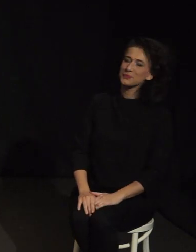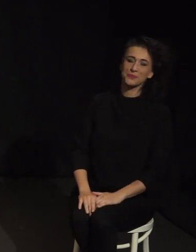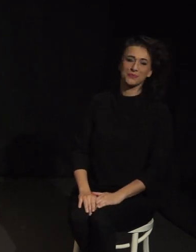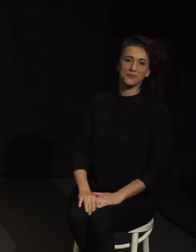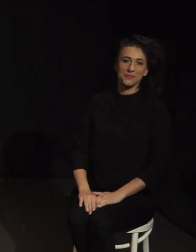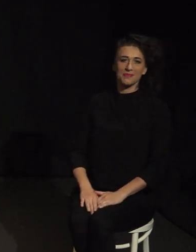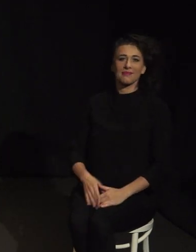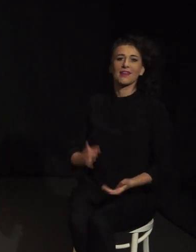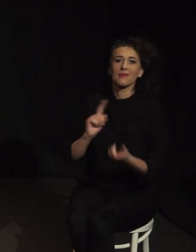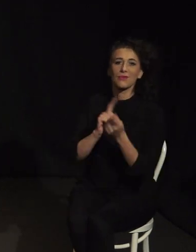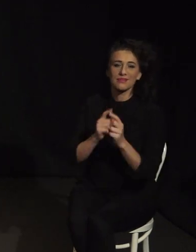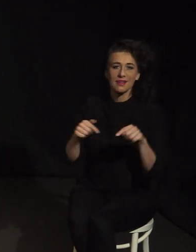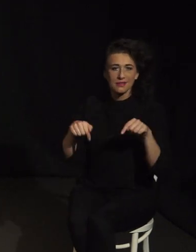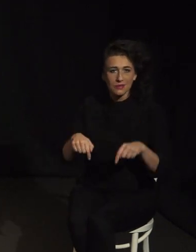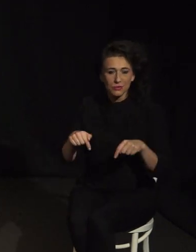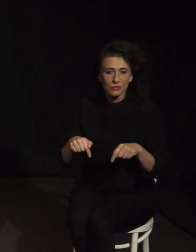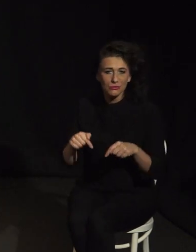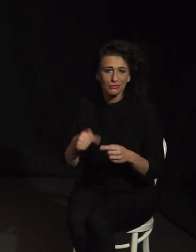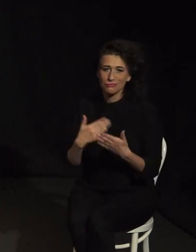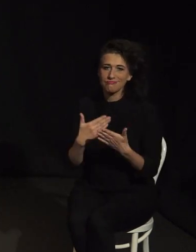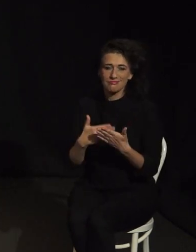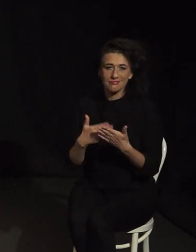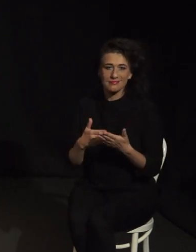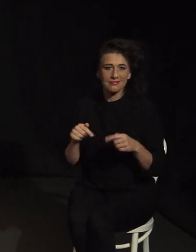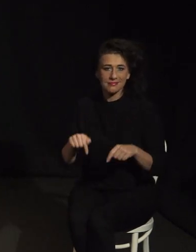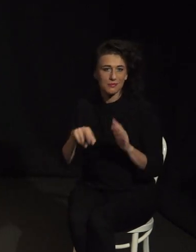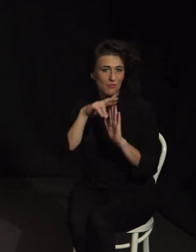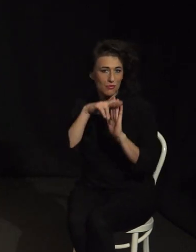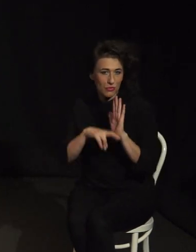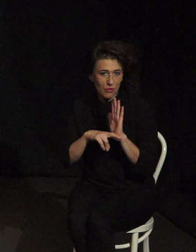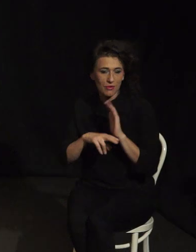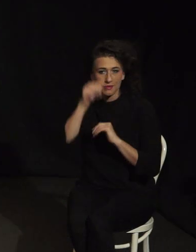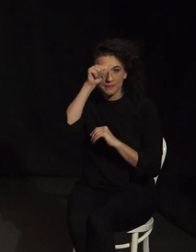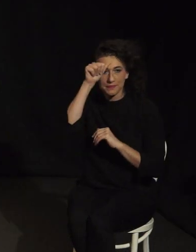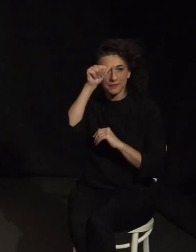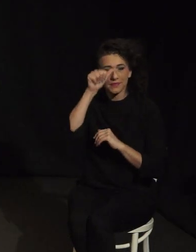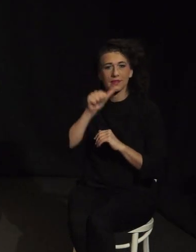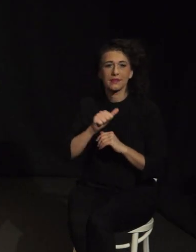Our meeting is held as a part of the "Culture on the Net" programme,